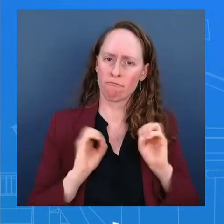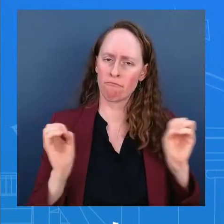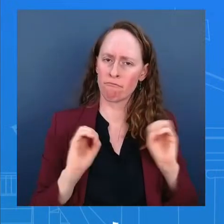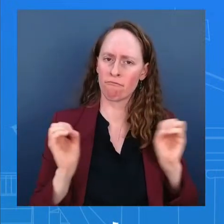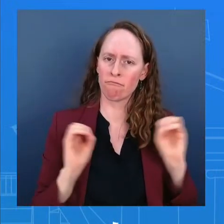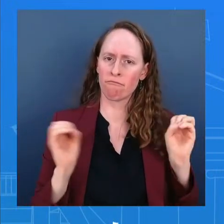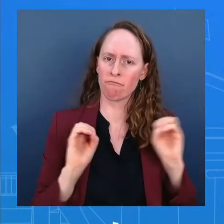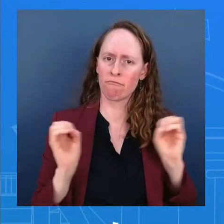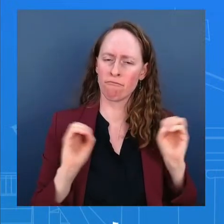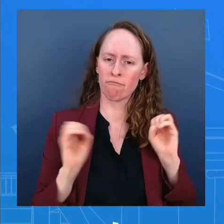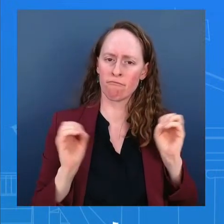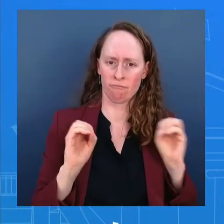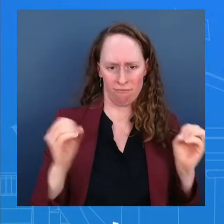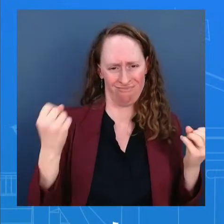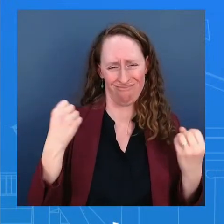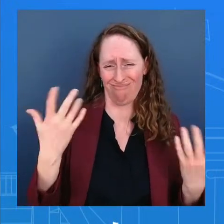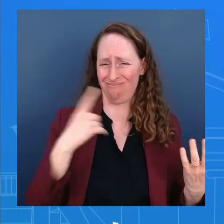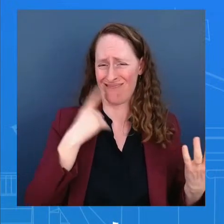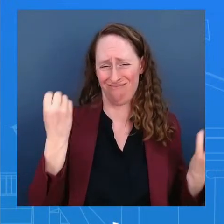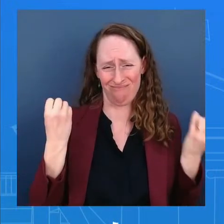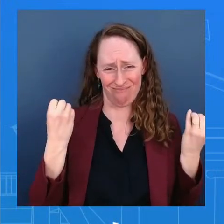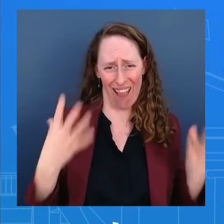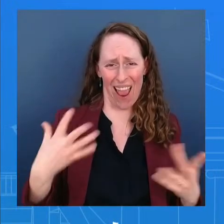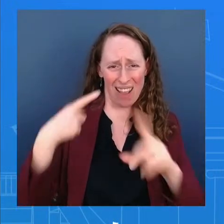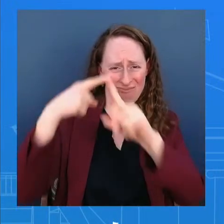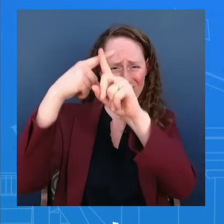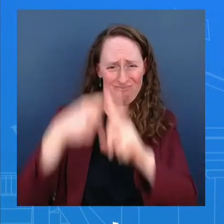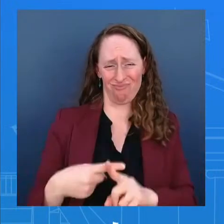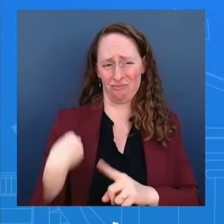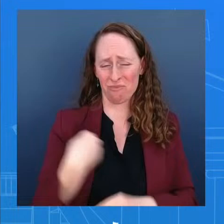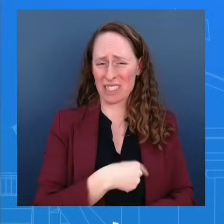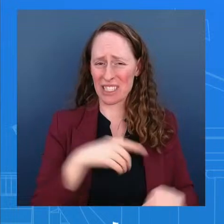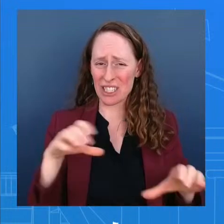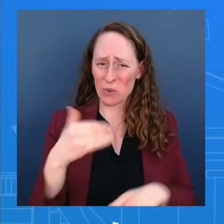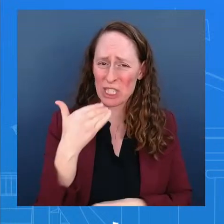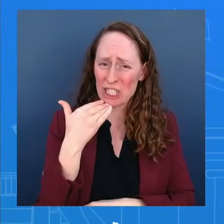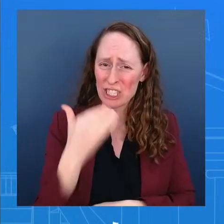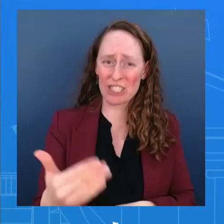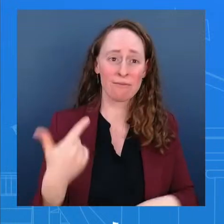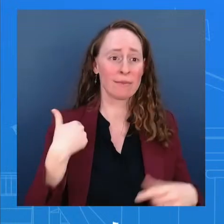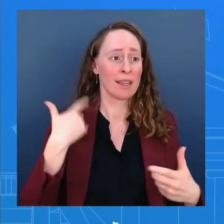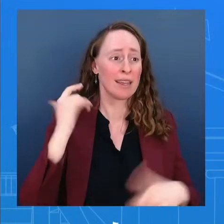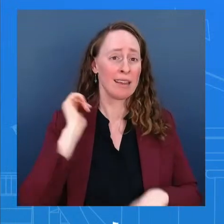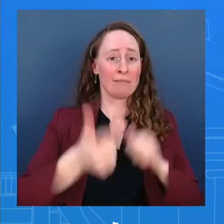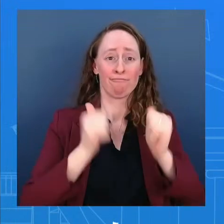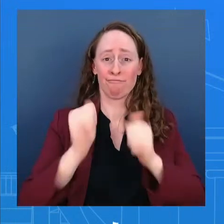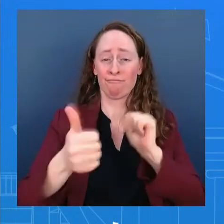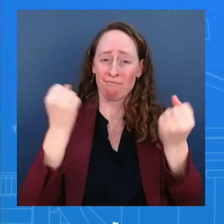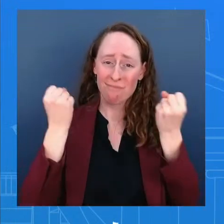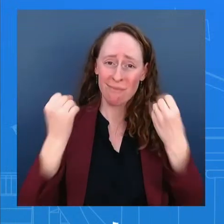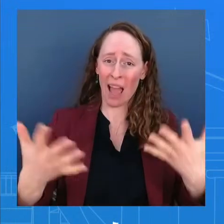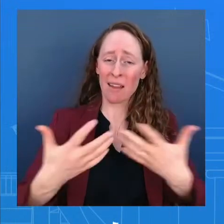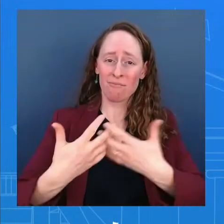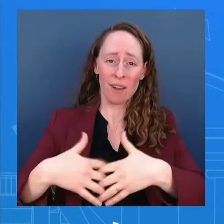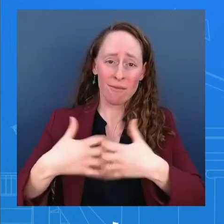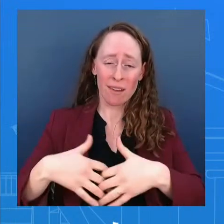I mean, whether it’s in manufacturing or it’s in technology or the reversal of the slide in our defense industrial base --